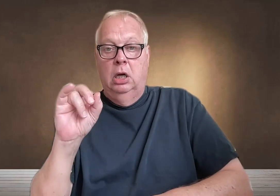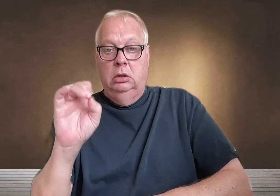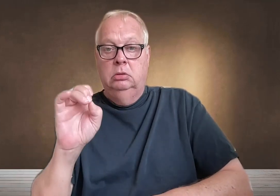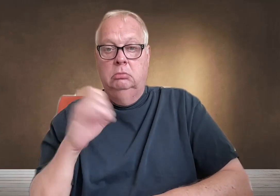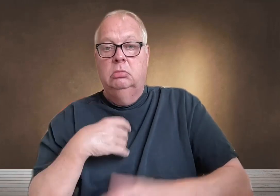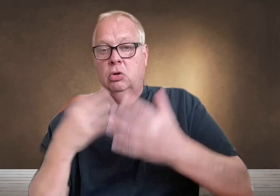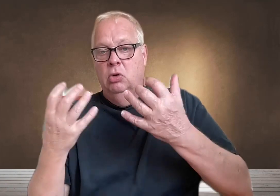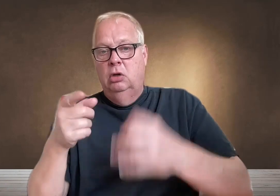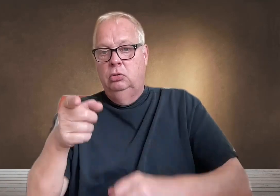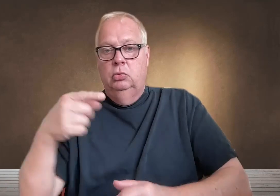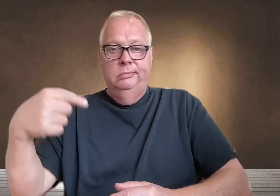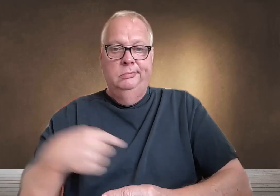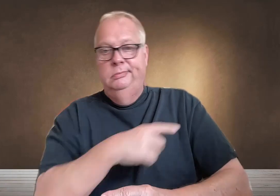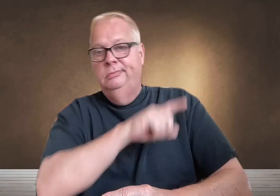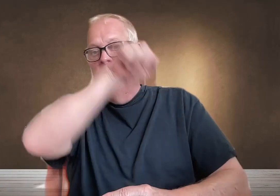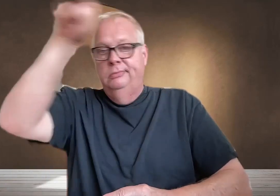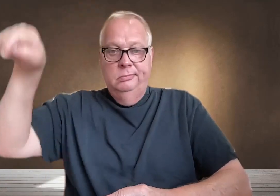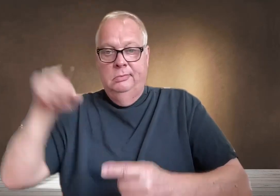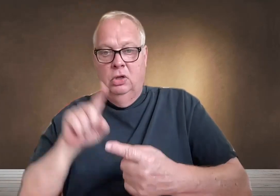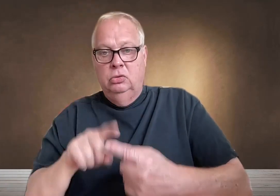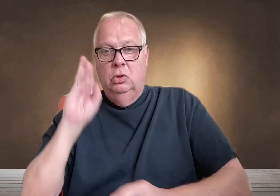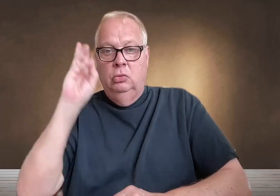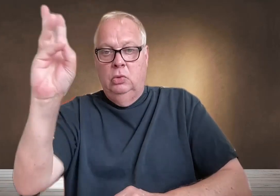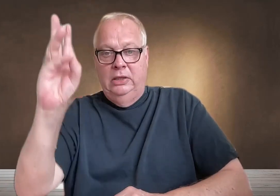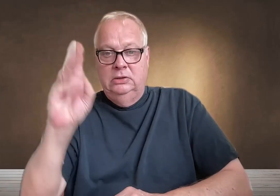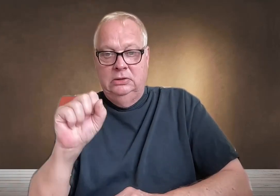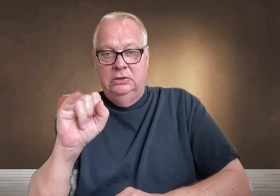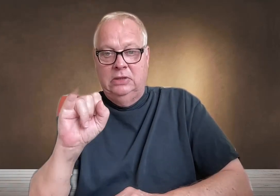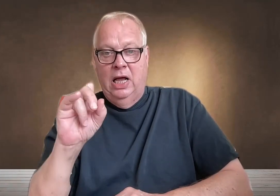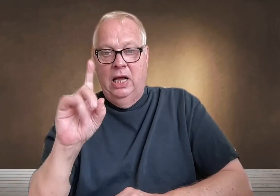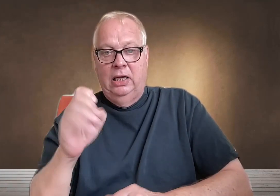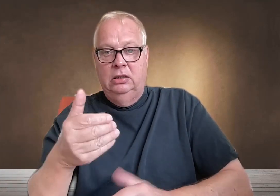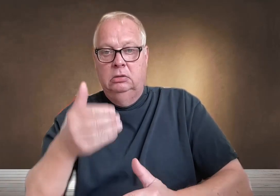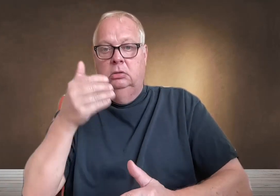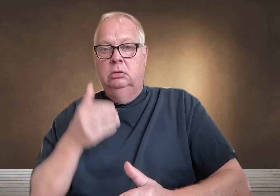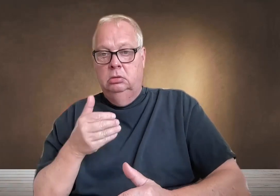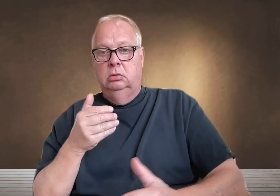We want you to go around to the West side of the building,